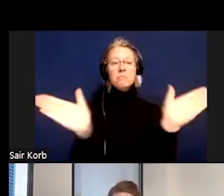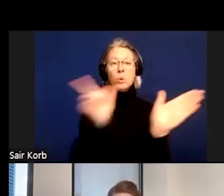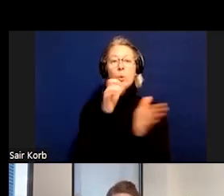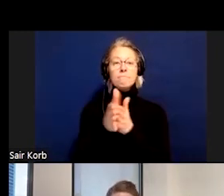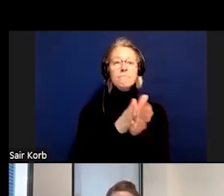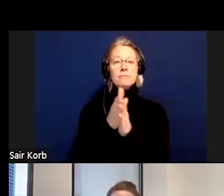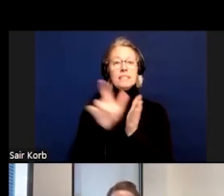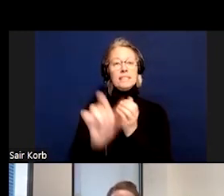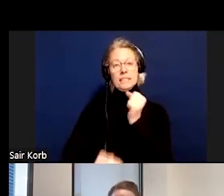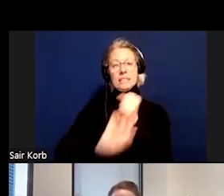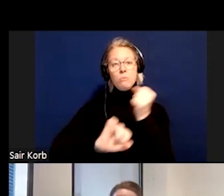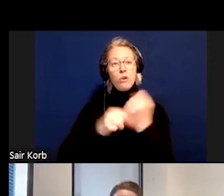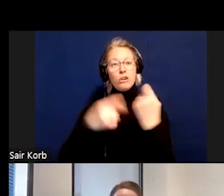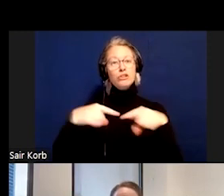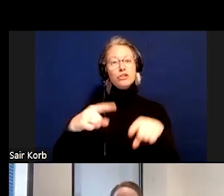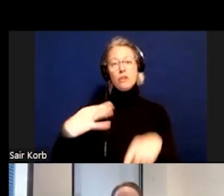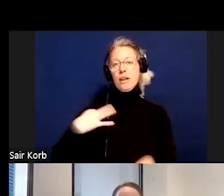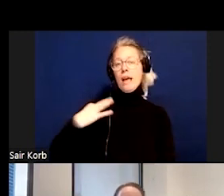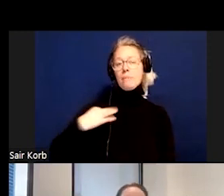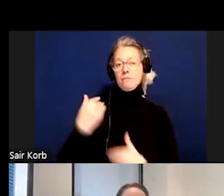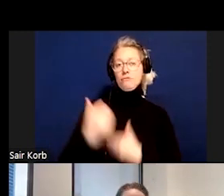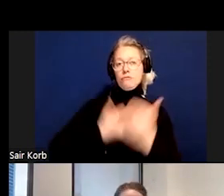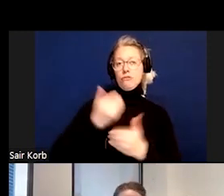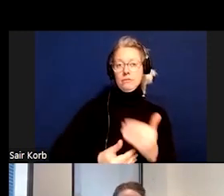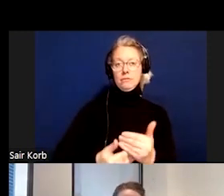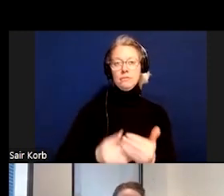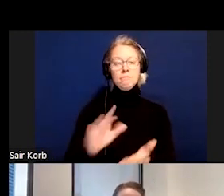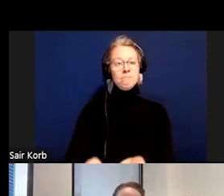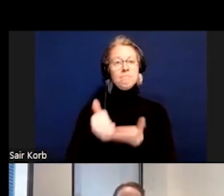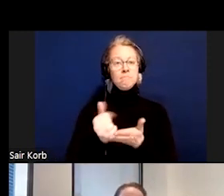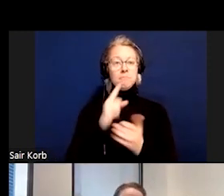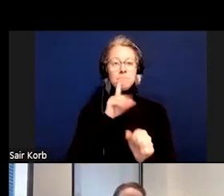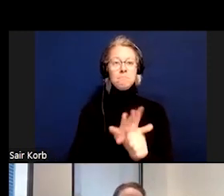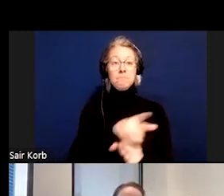in the process to ensure that you have all of the information and support that you need